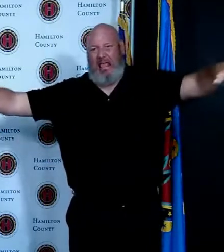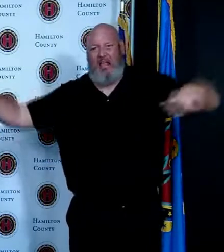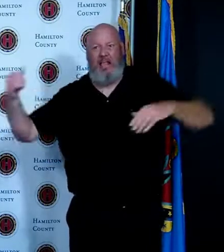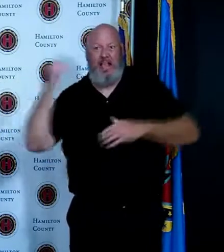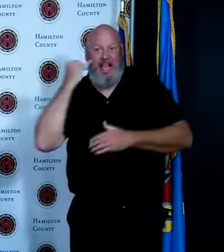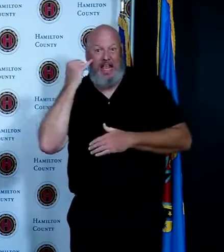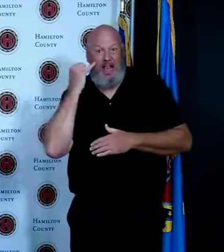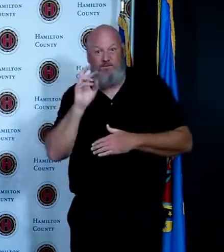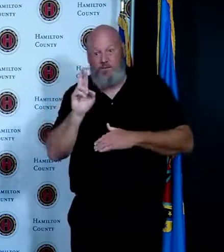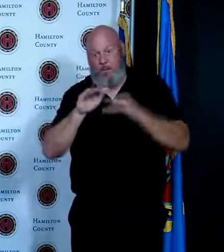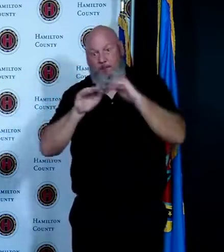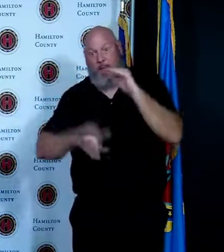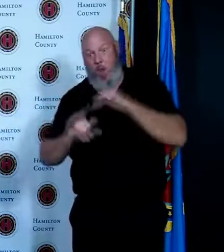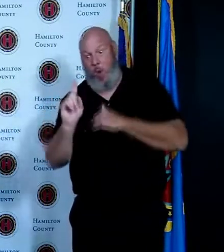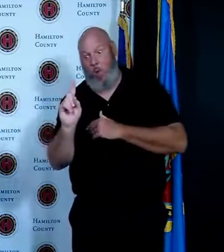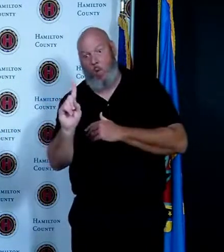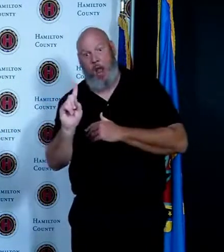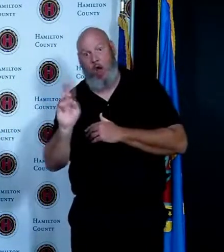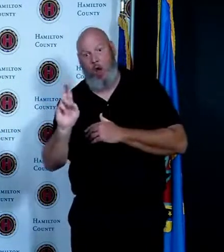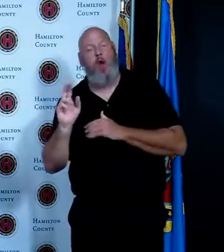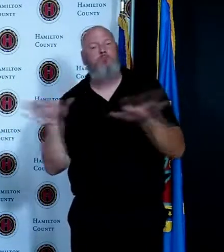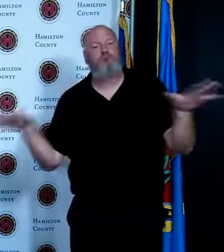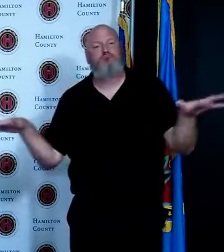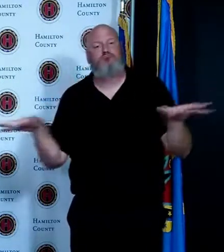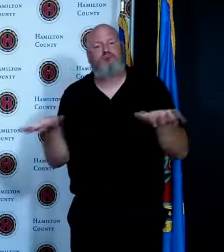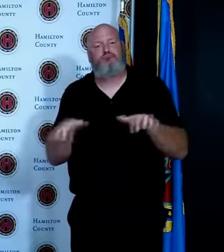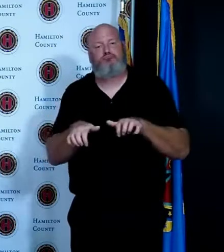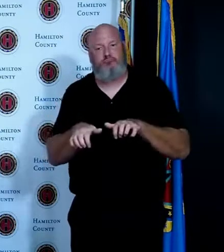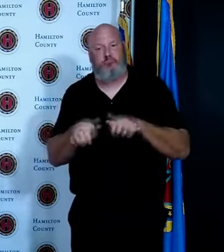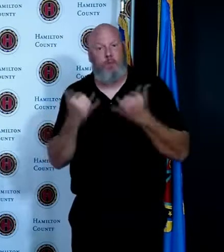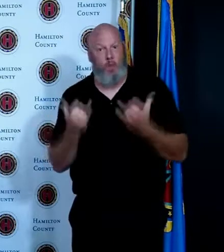decrease in the number of cases today the reproductive number for Hamilton